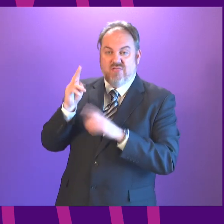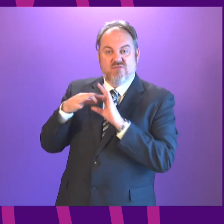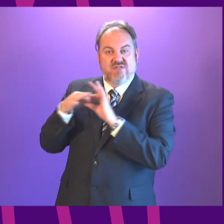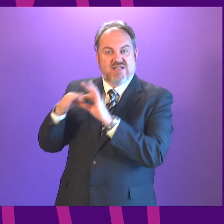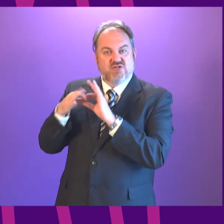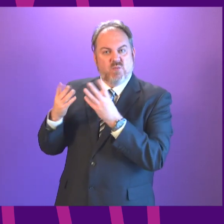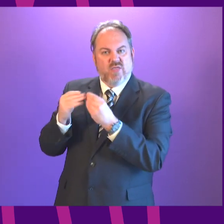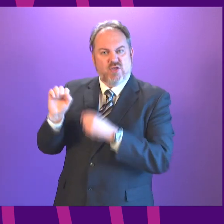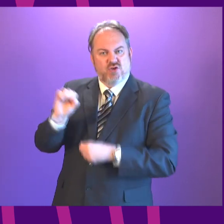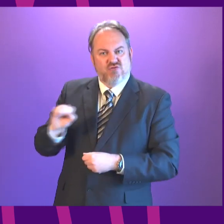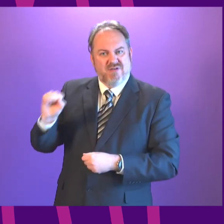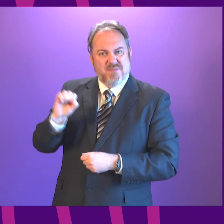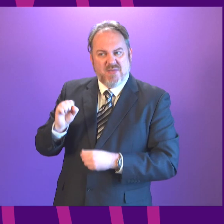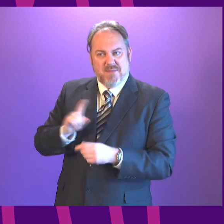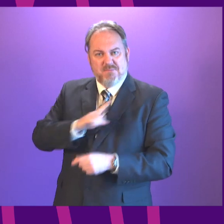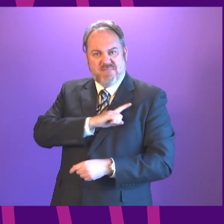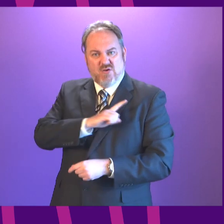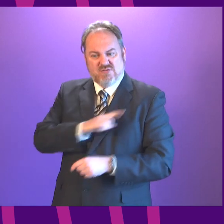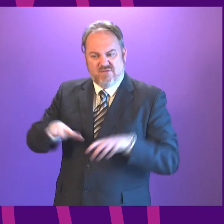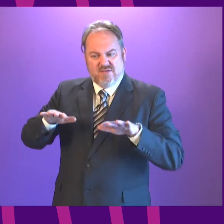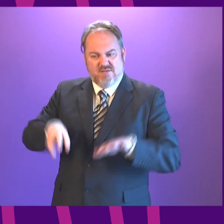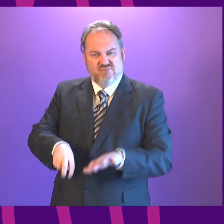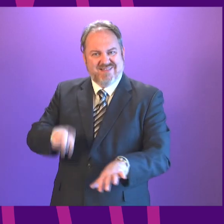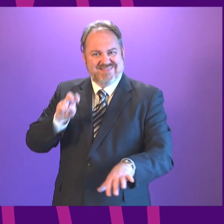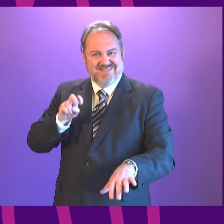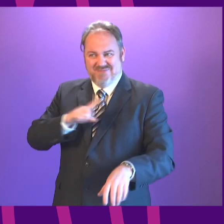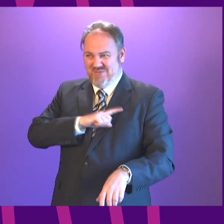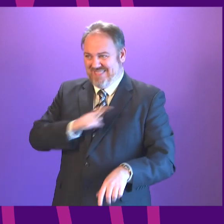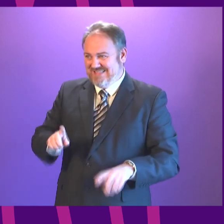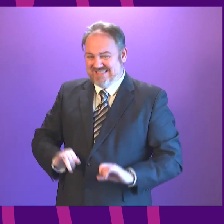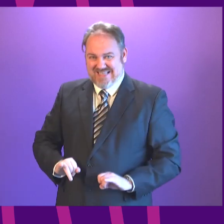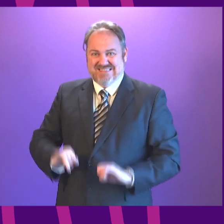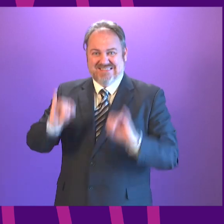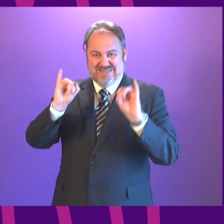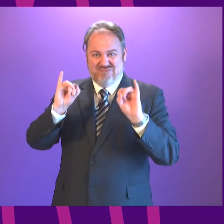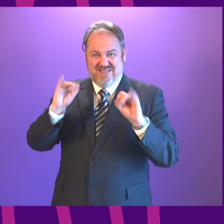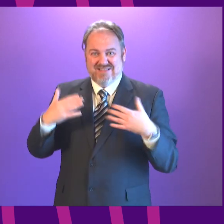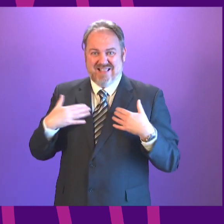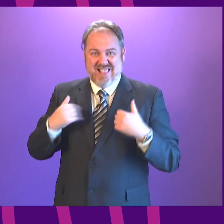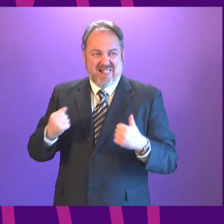as a country, we are dealing with a deeply serious public health emergency? For that